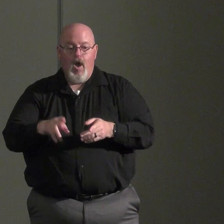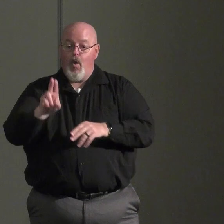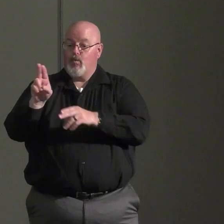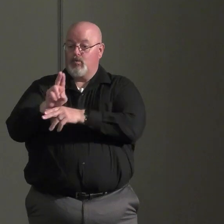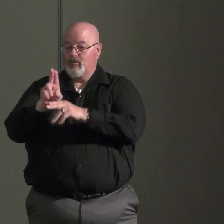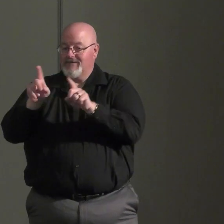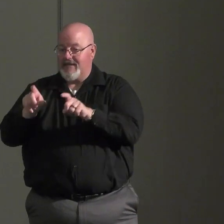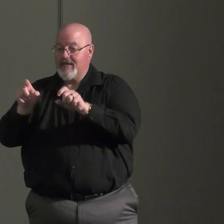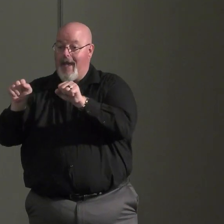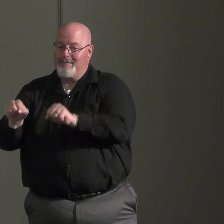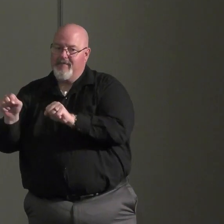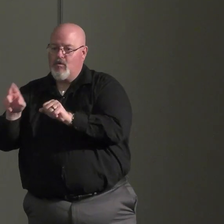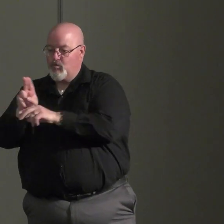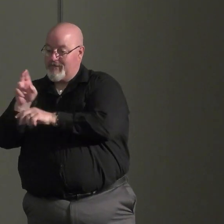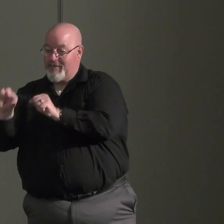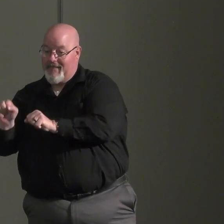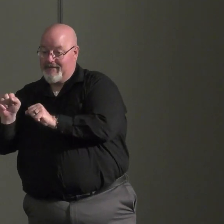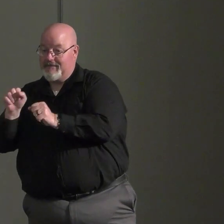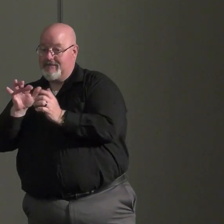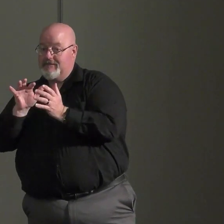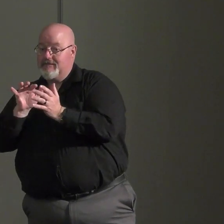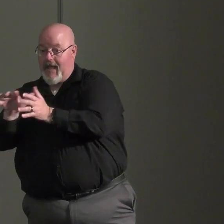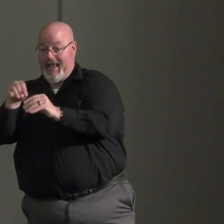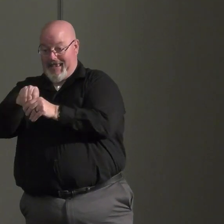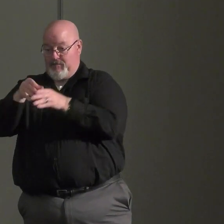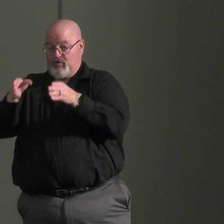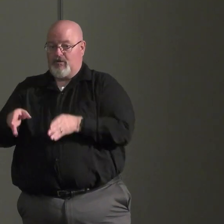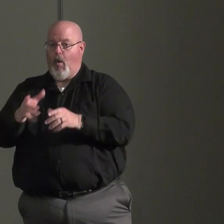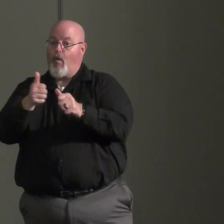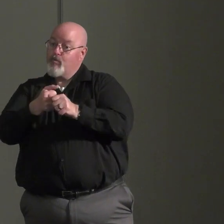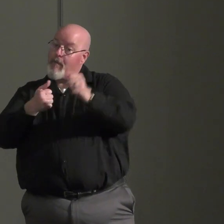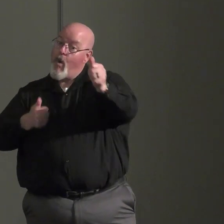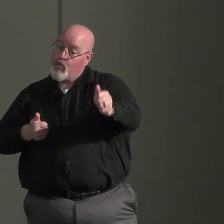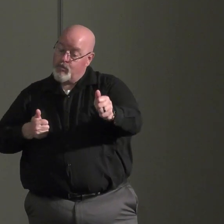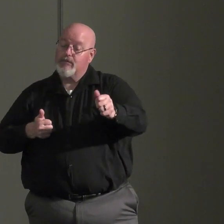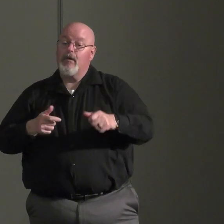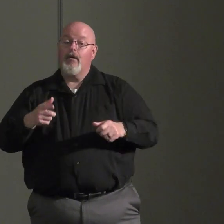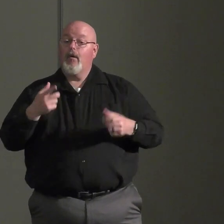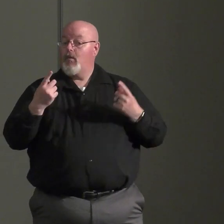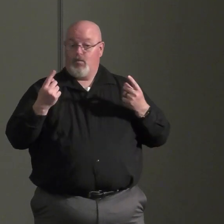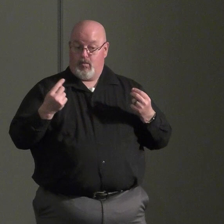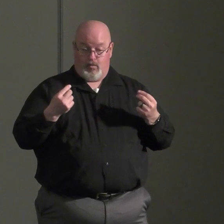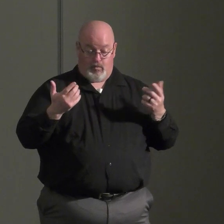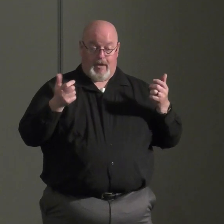usability studies in person or remote. And what you could do is if you don't